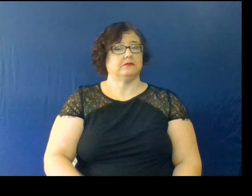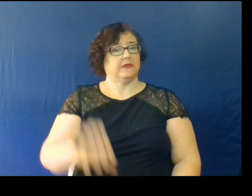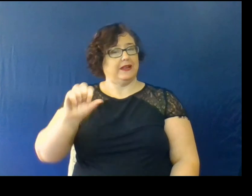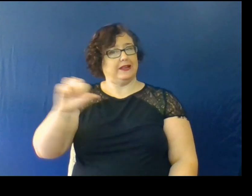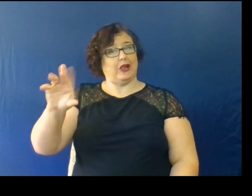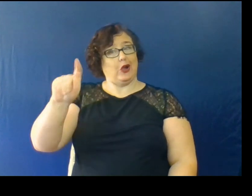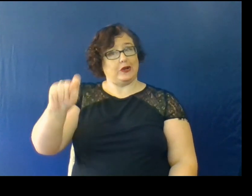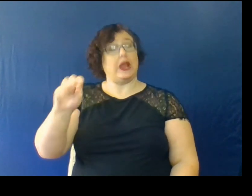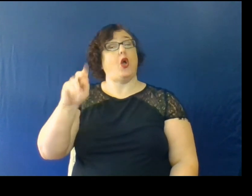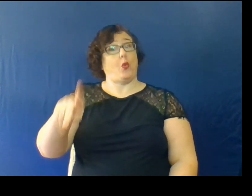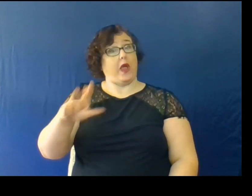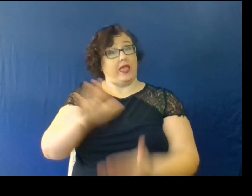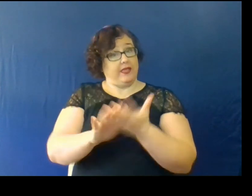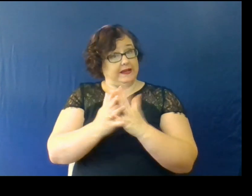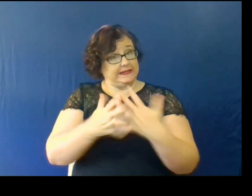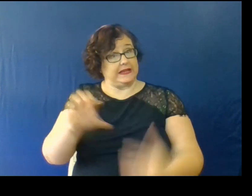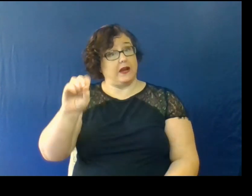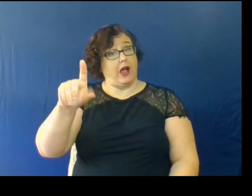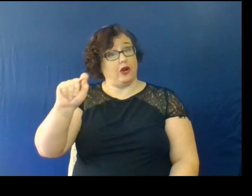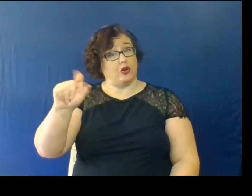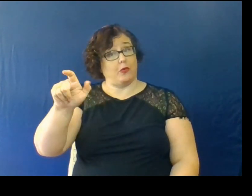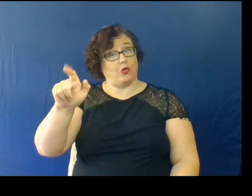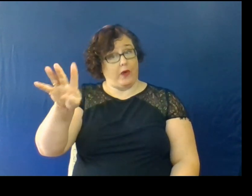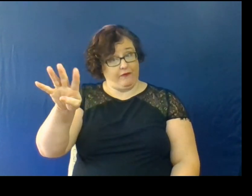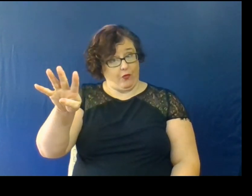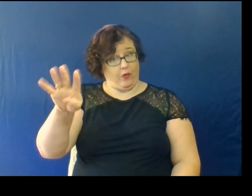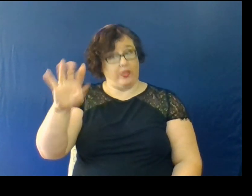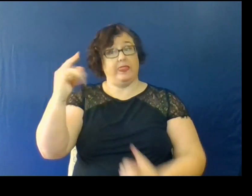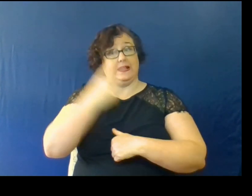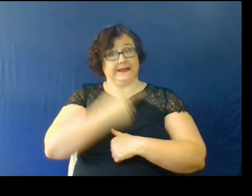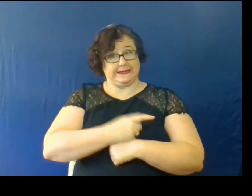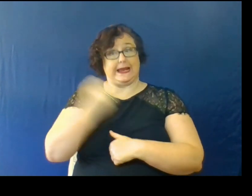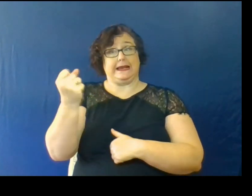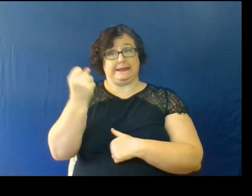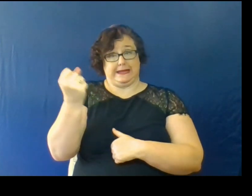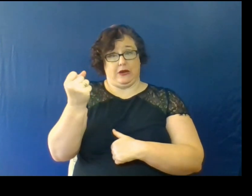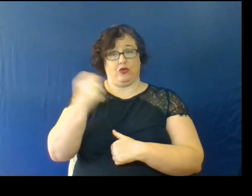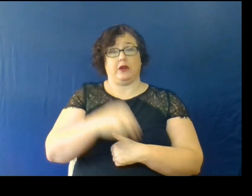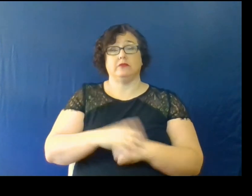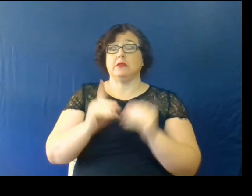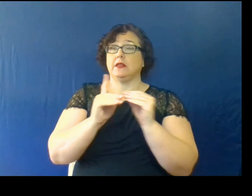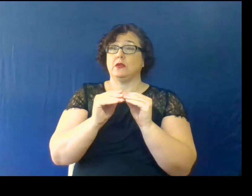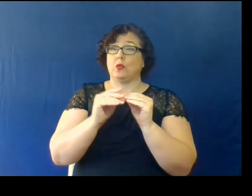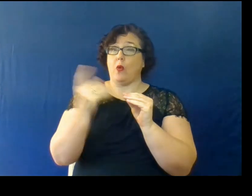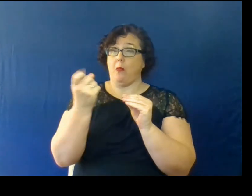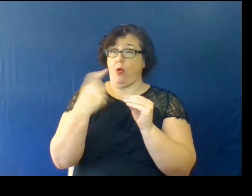October 24th. That's the day. There's one more question and then I will finish it off.